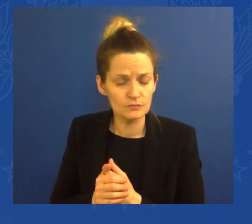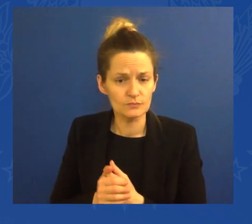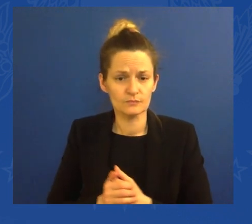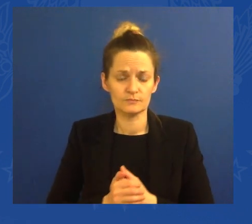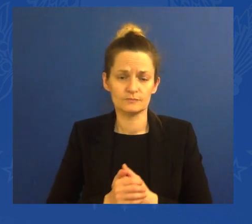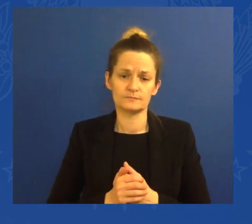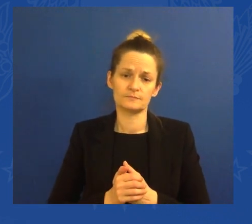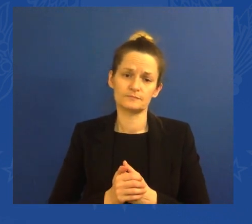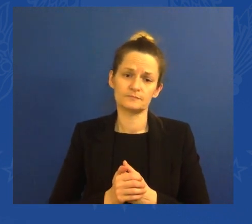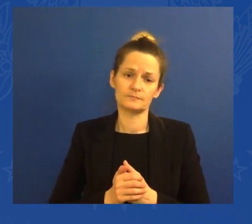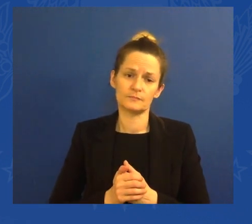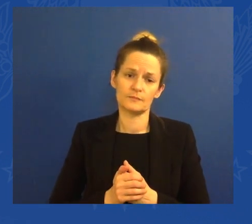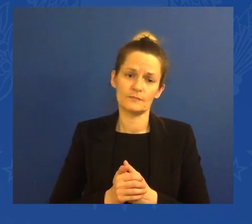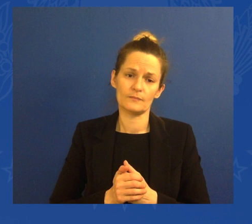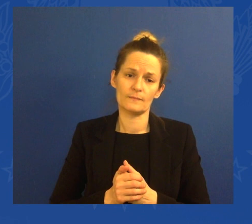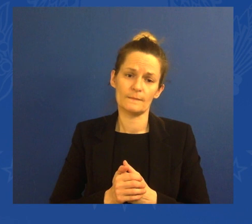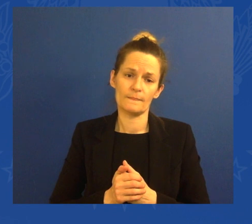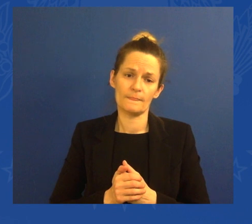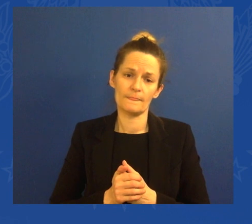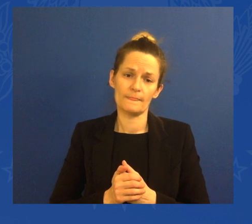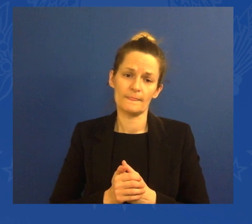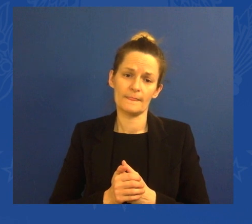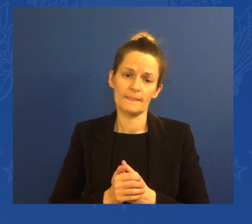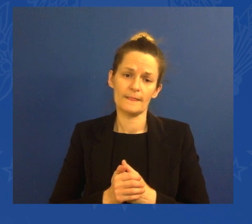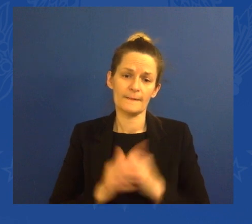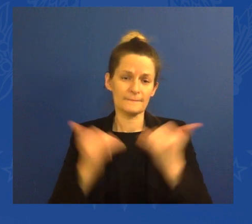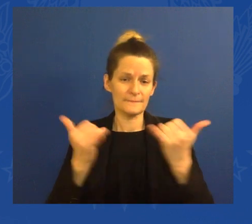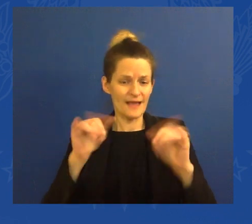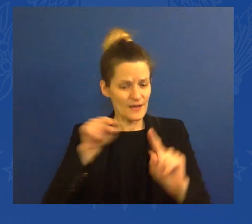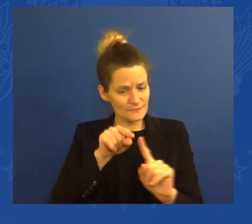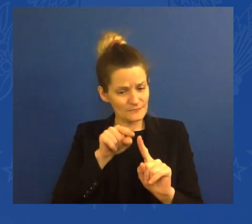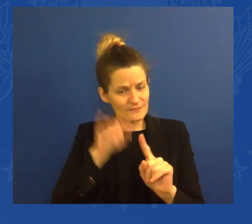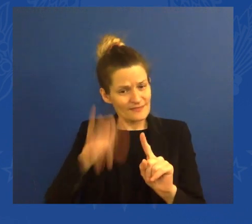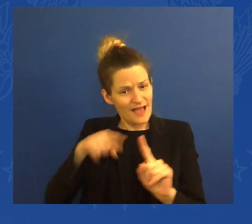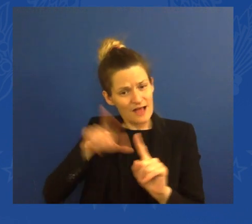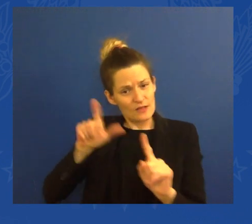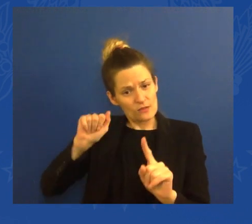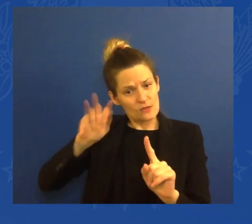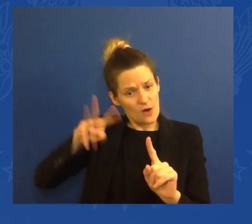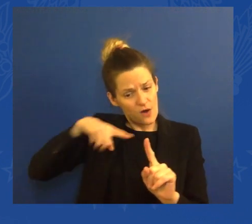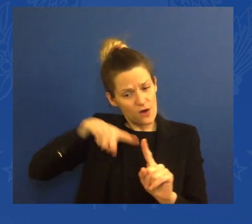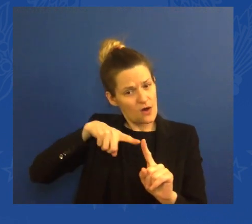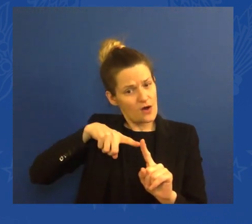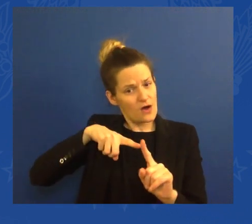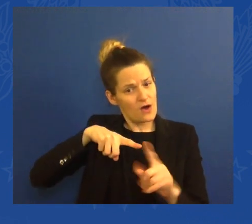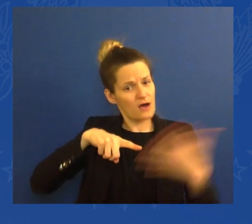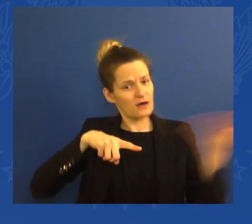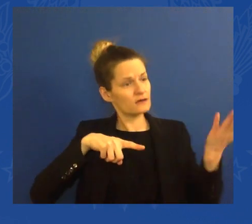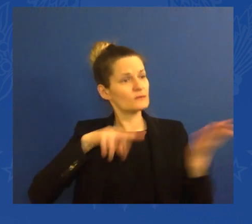that legislation is going to allow us to replace all the lead pipes in this country so every child can turn on a faucet at home or at school